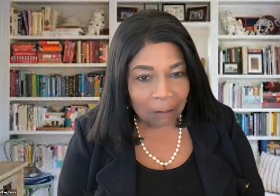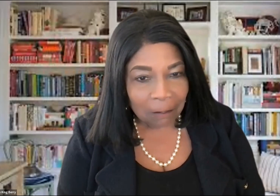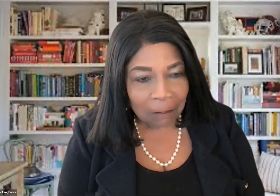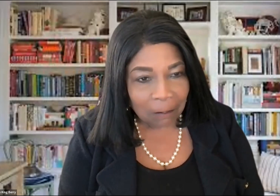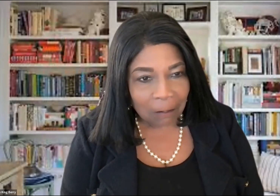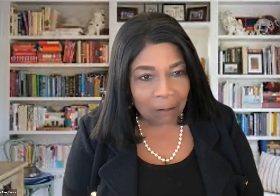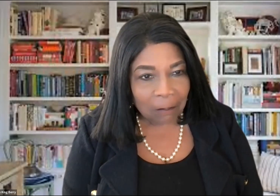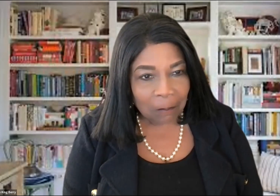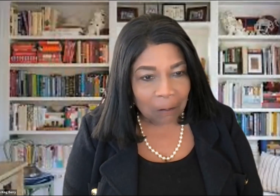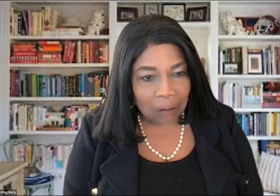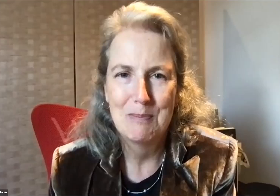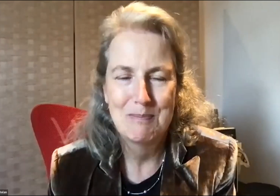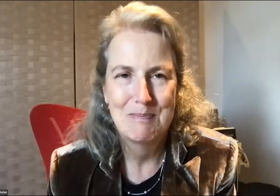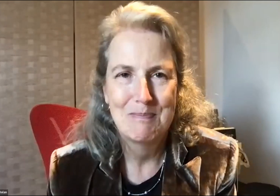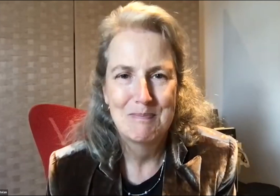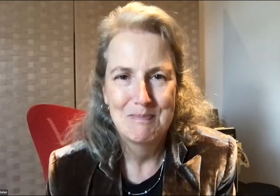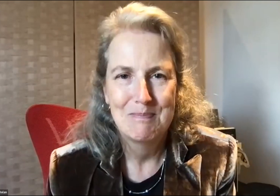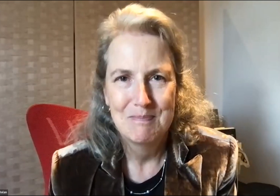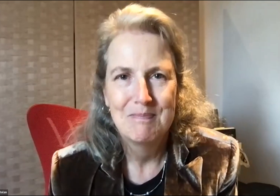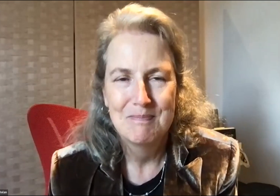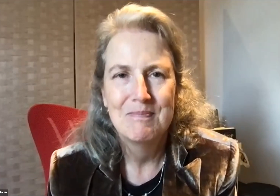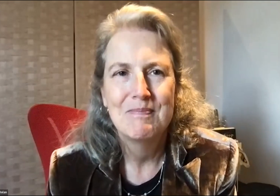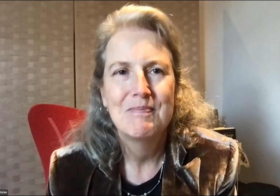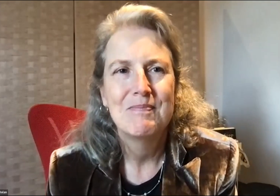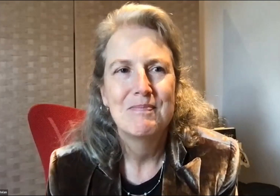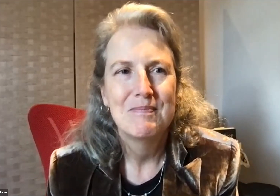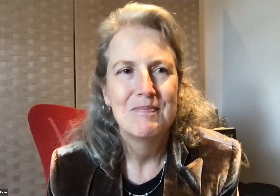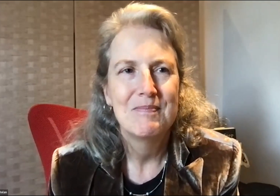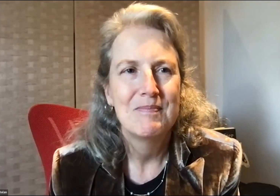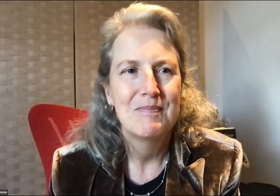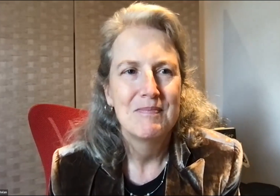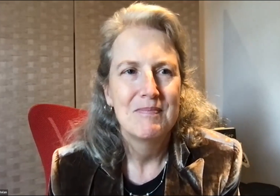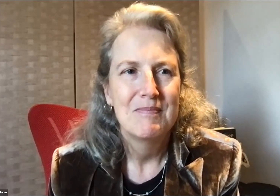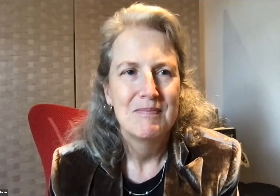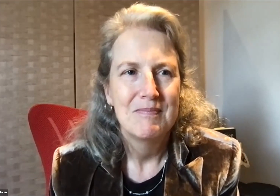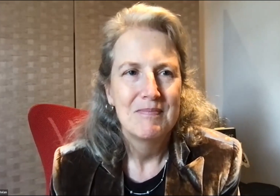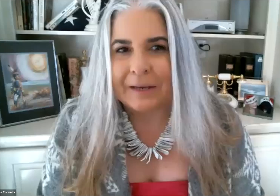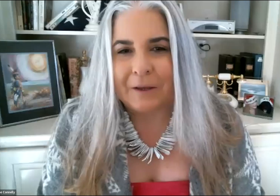Yes, thank you.